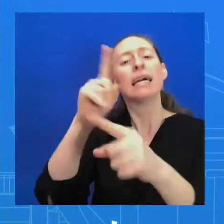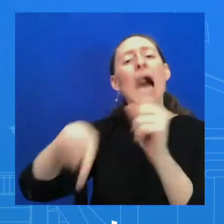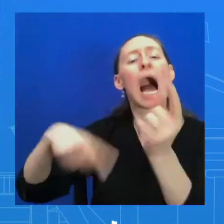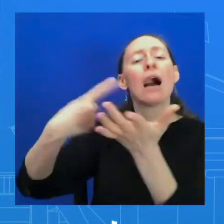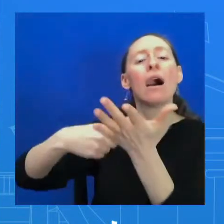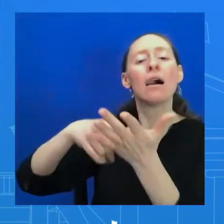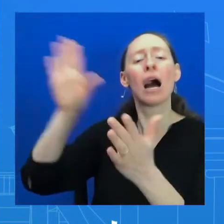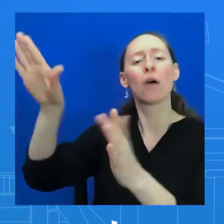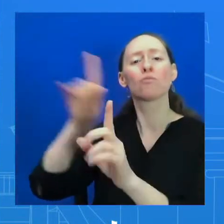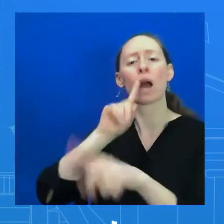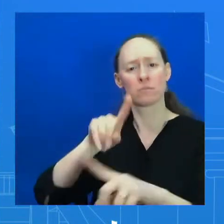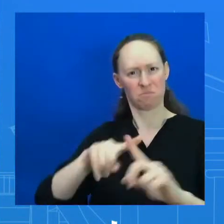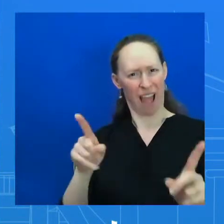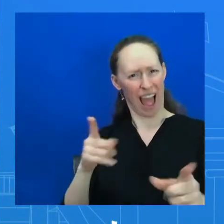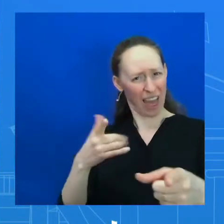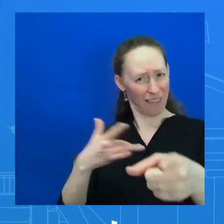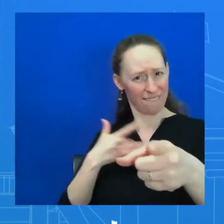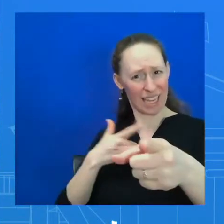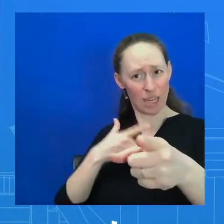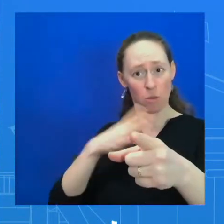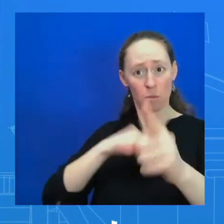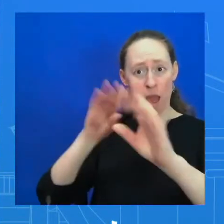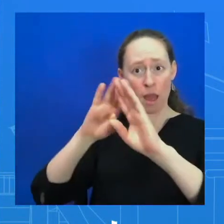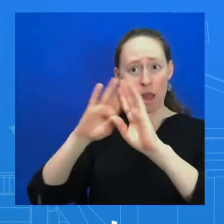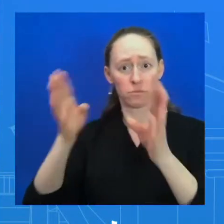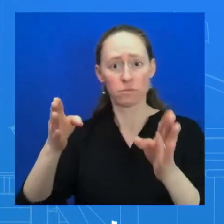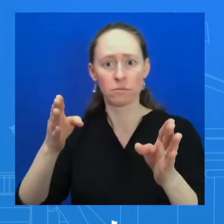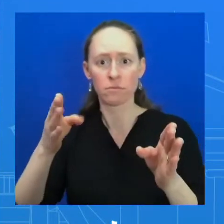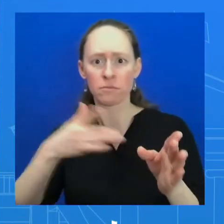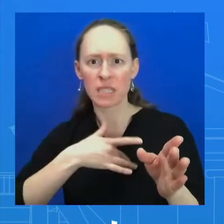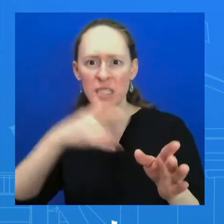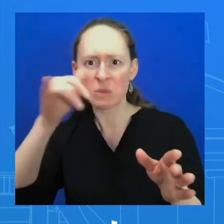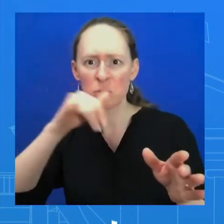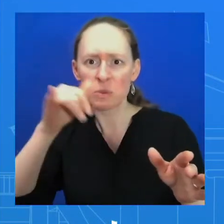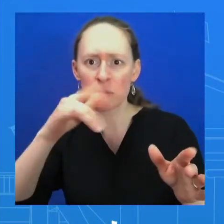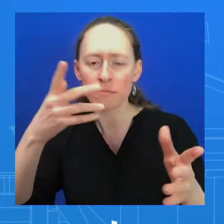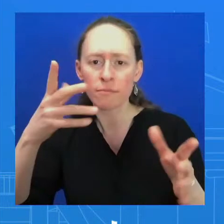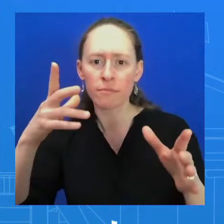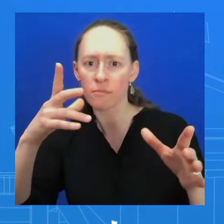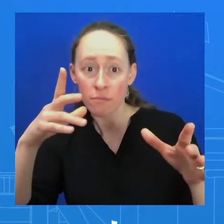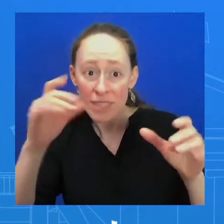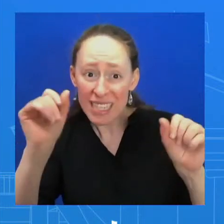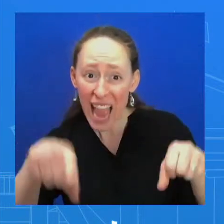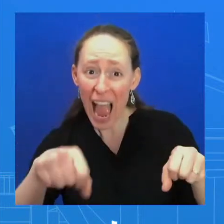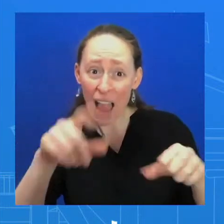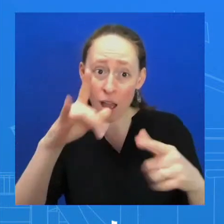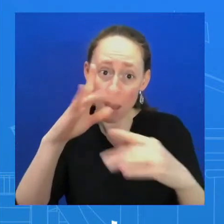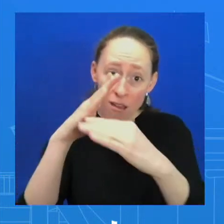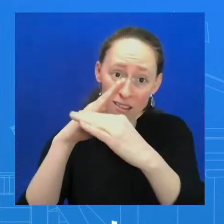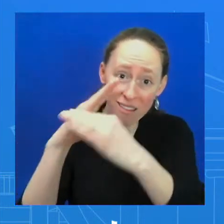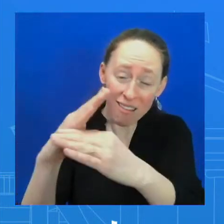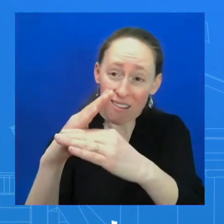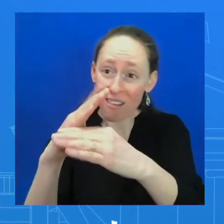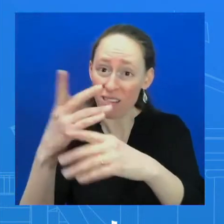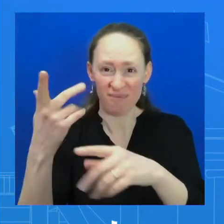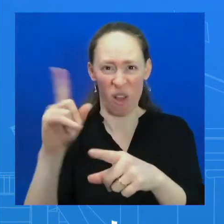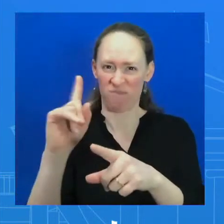is something that President Biden can stop? We're having conversations -- important conversations. The first one happened virtually.